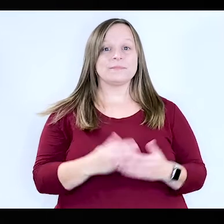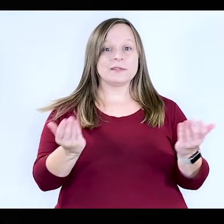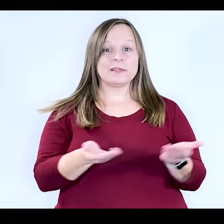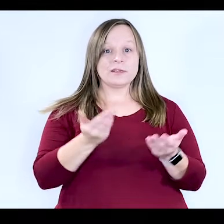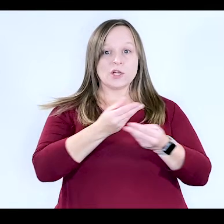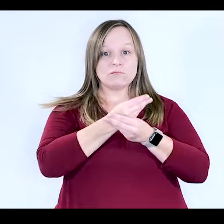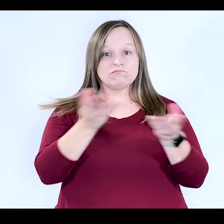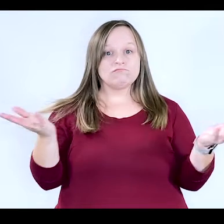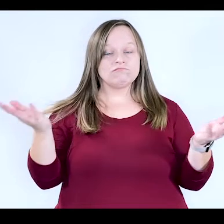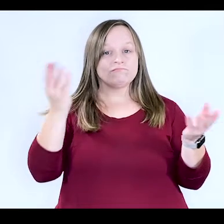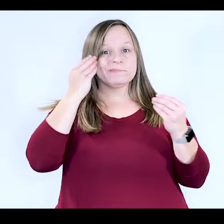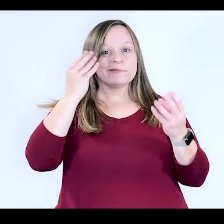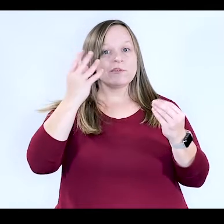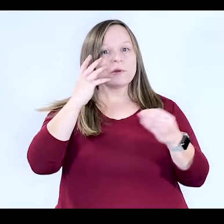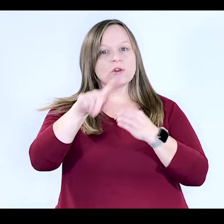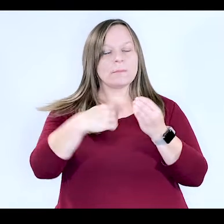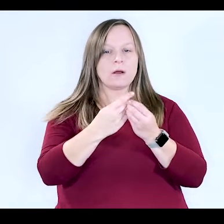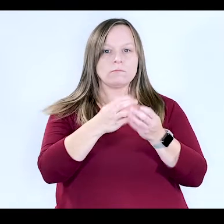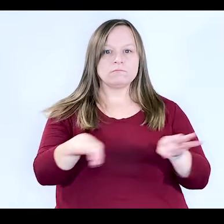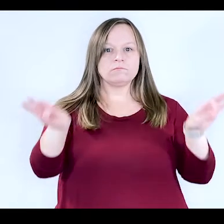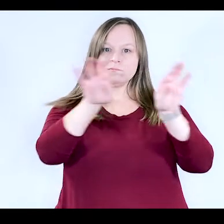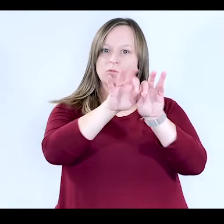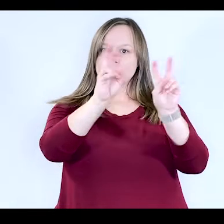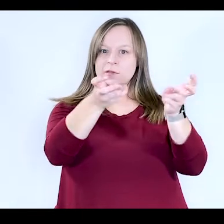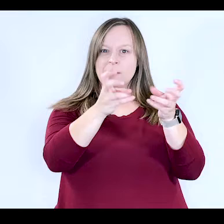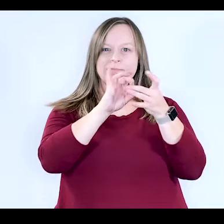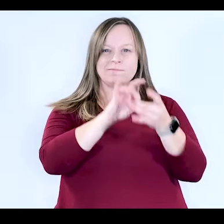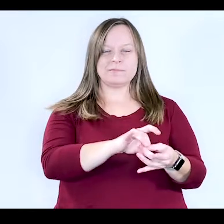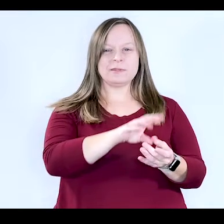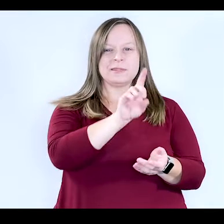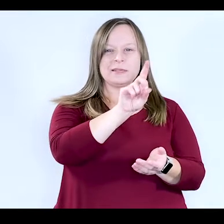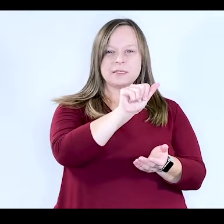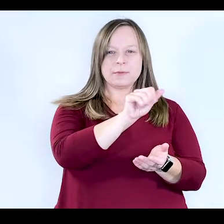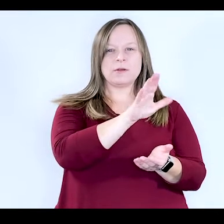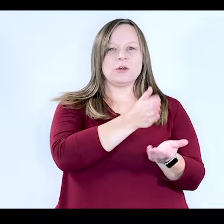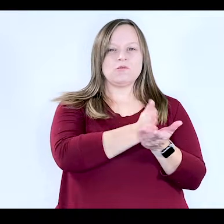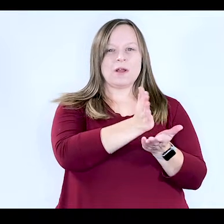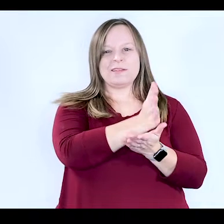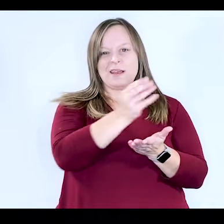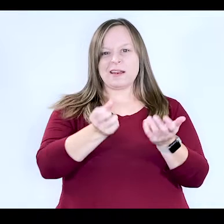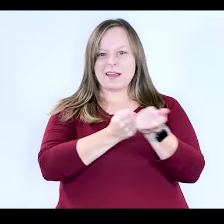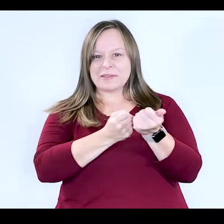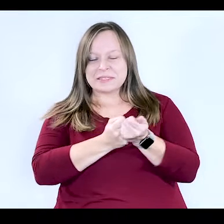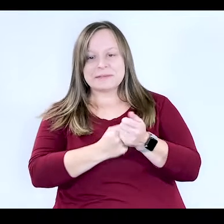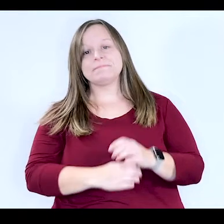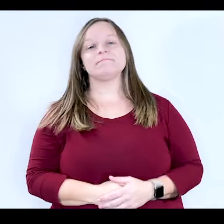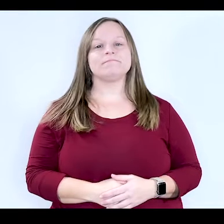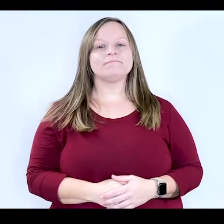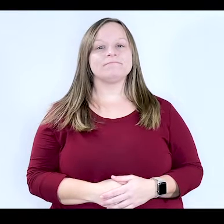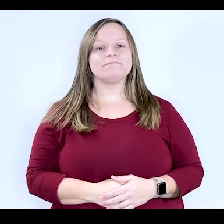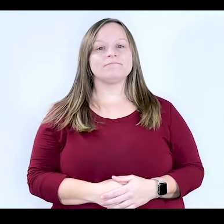We are here to bring you information on the most relevant topics regarding disability rights and advocacy.